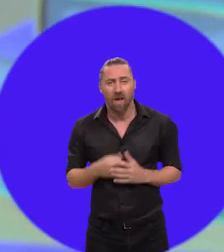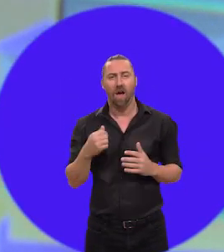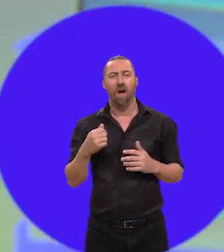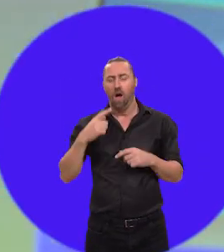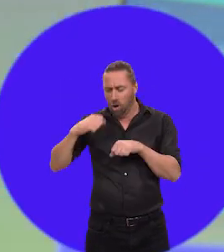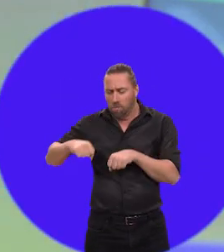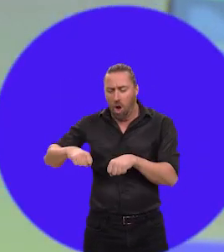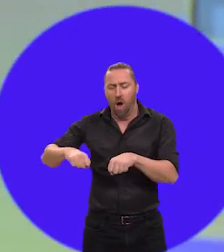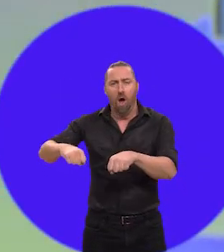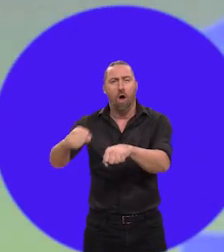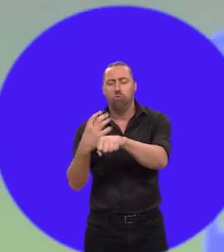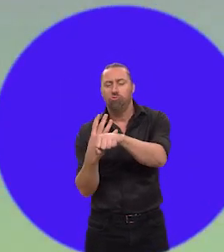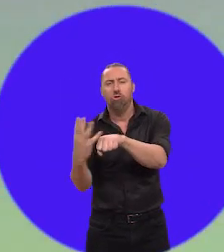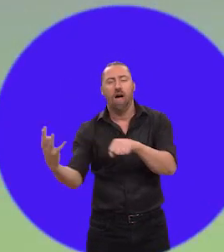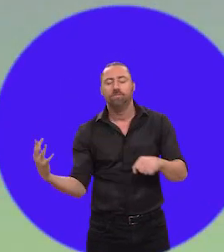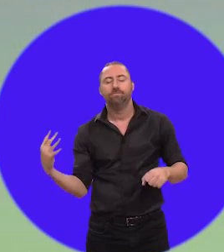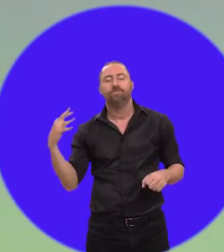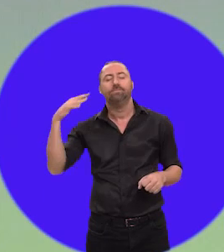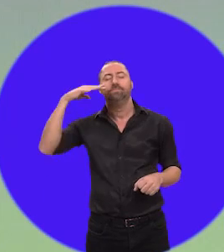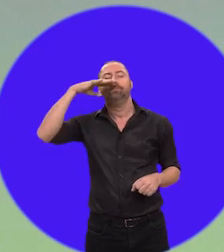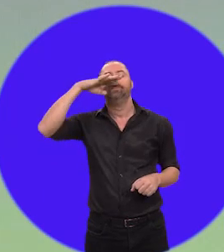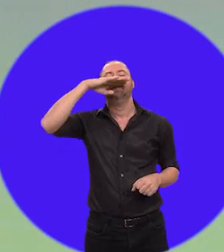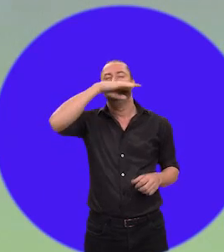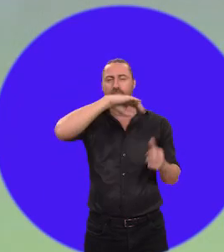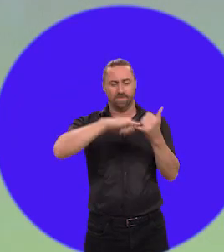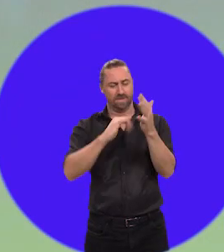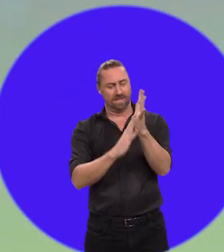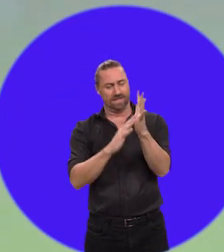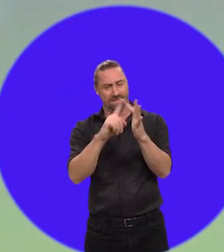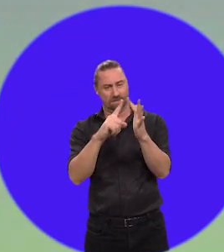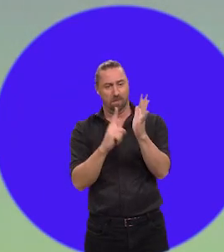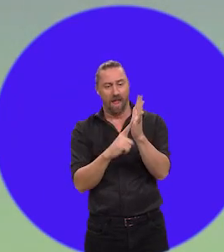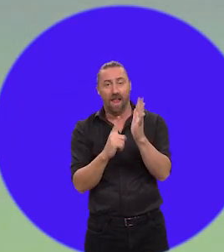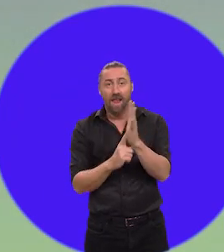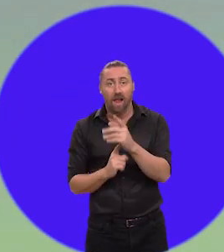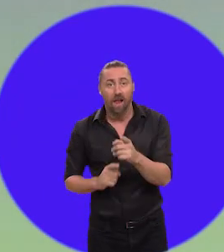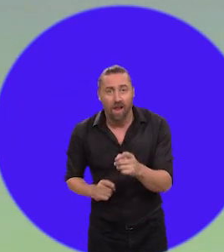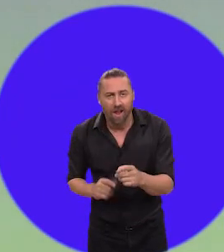The smell of the freshly cut grass (sniffing). Hmm, do you sometimes smell the grass